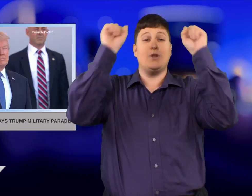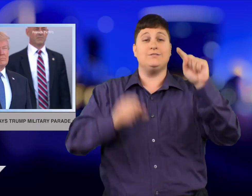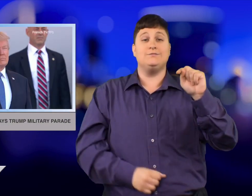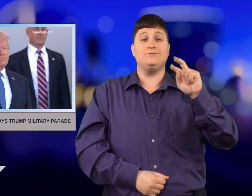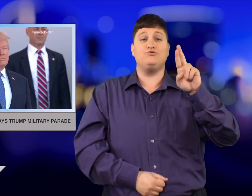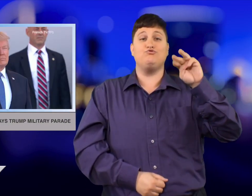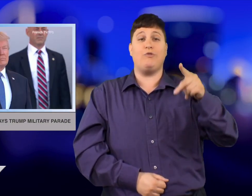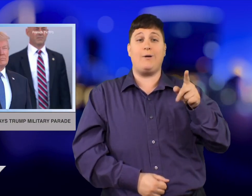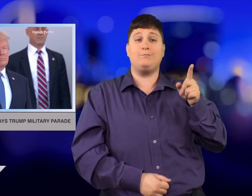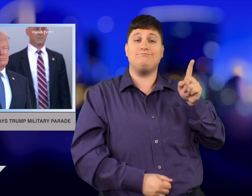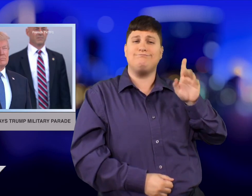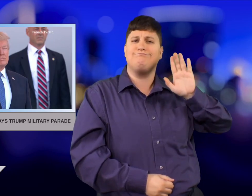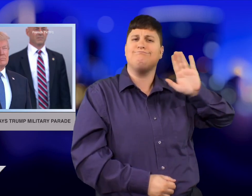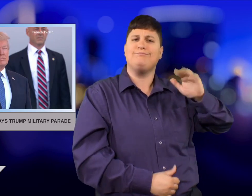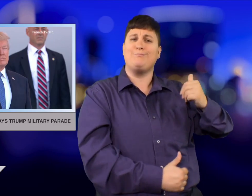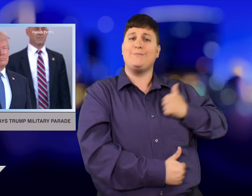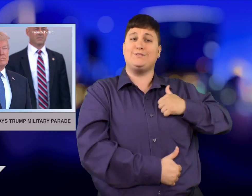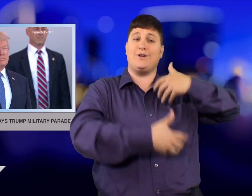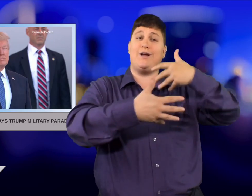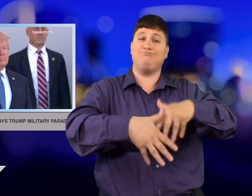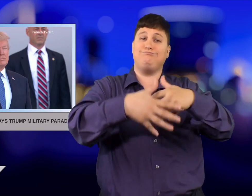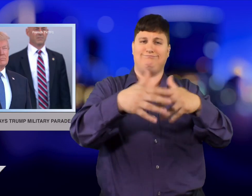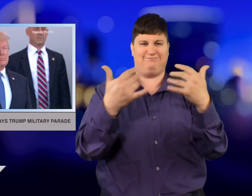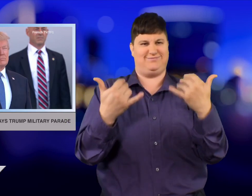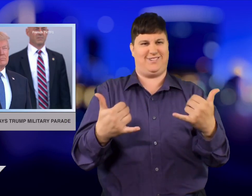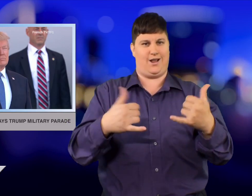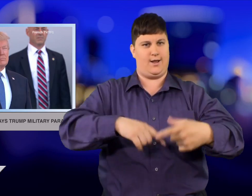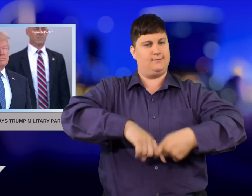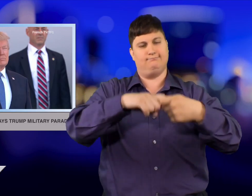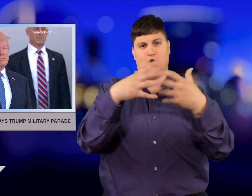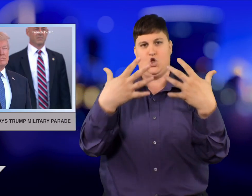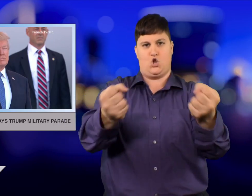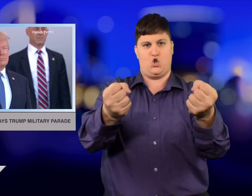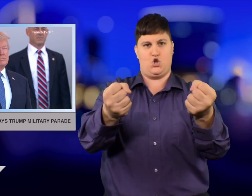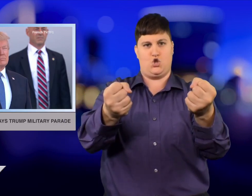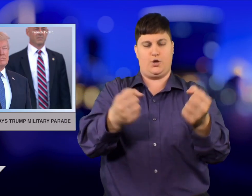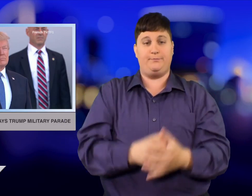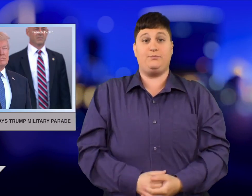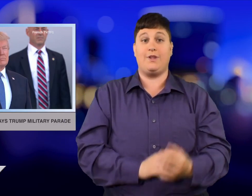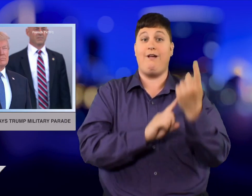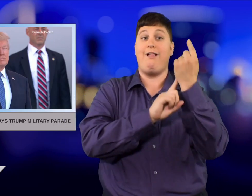President Trump's military parade has been put on pause.